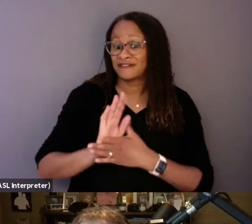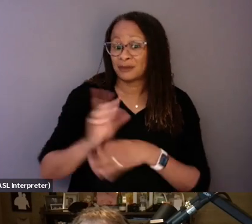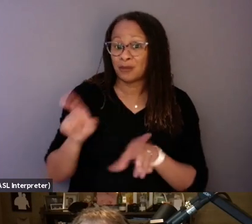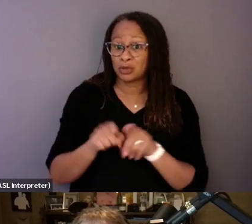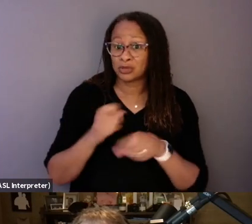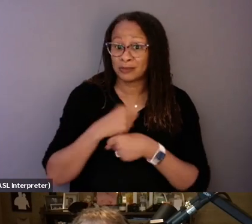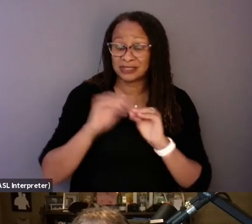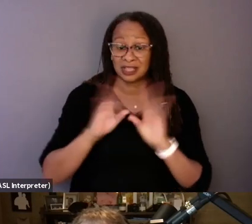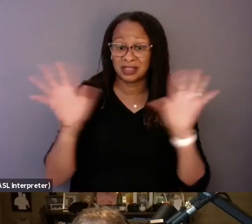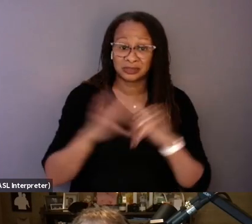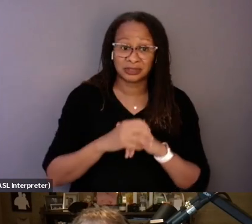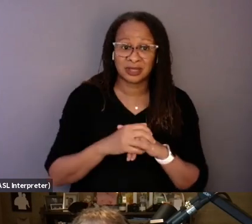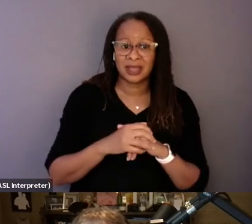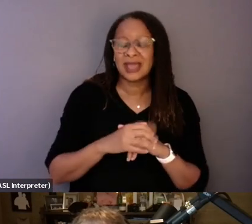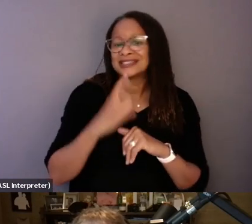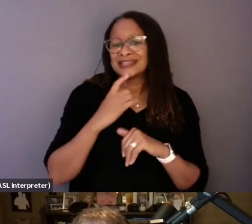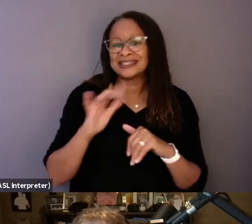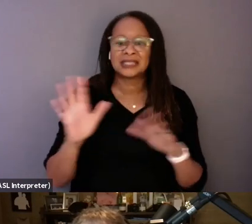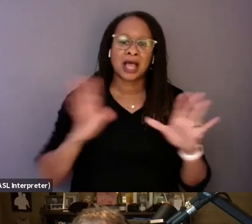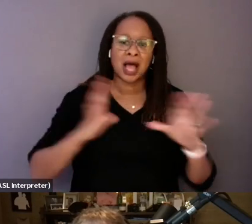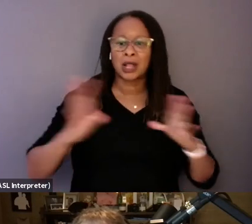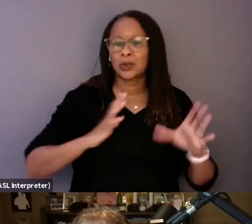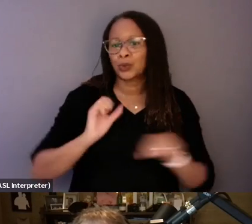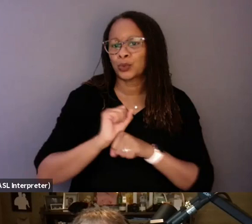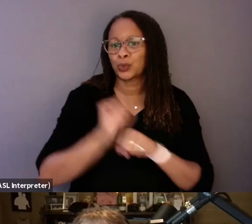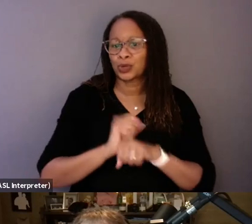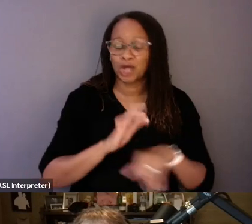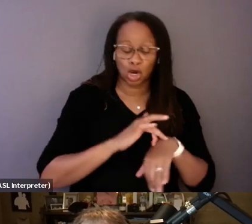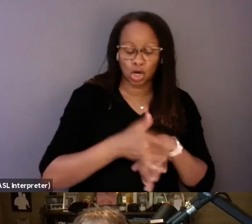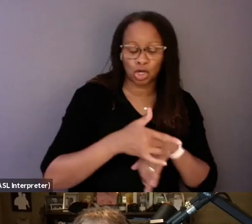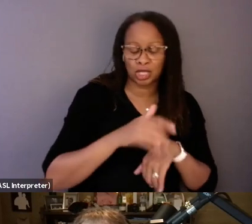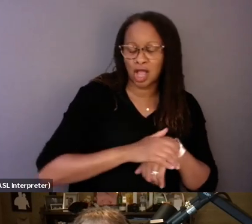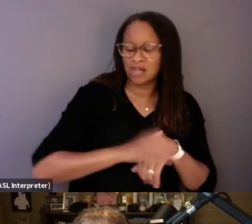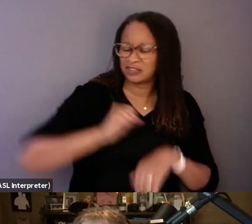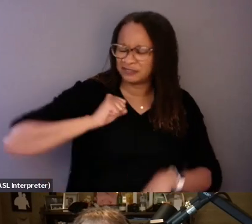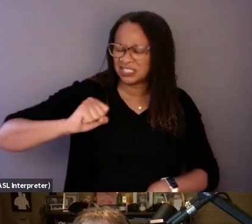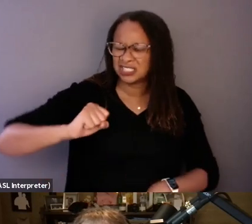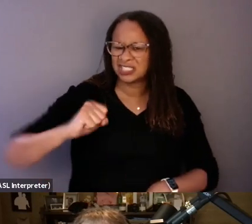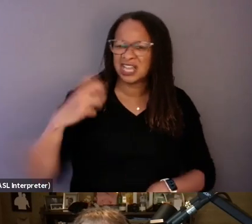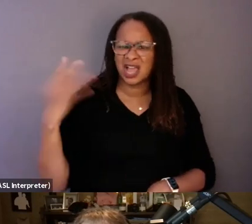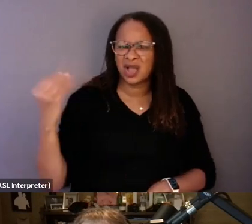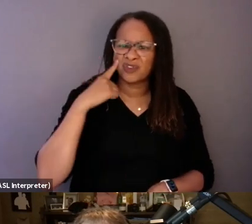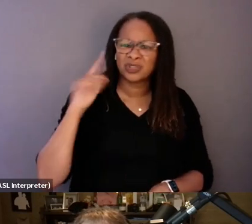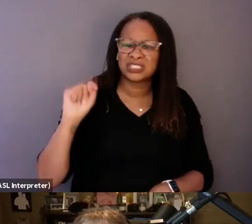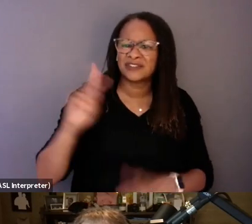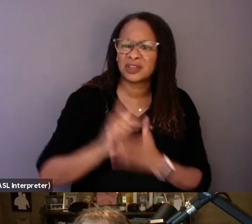I'll call it quote, unquote, Hollywood work because I know early on he sort of resisted going out for even a TV show spot. Yeah.